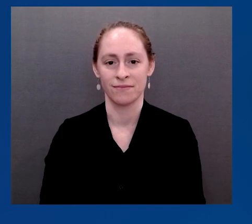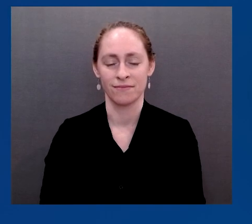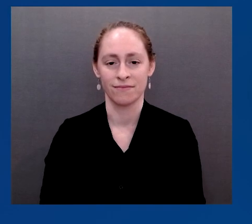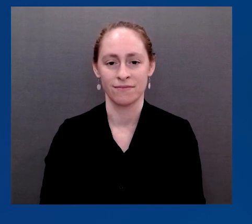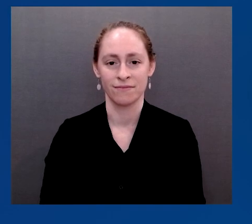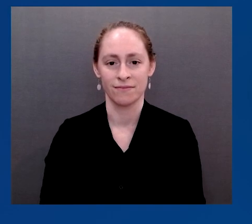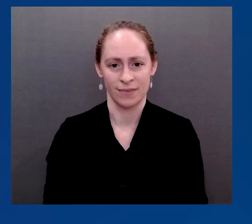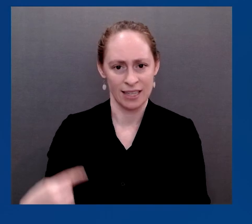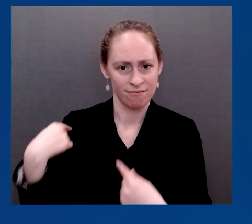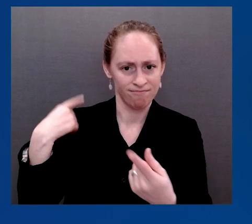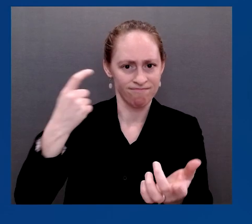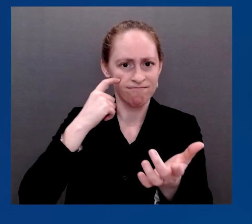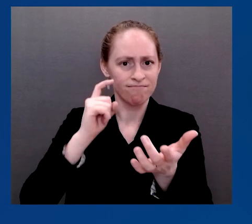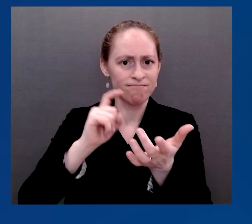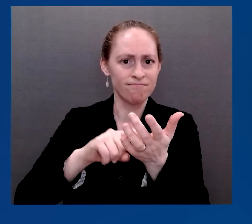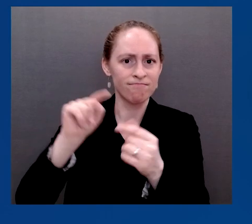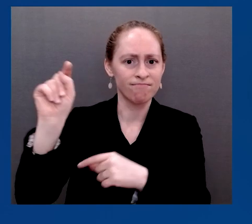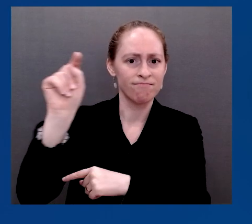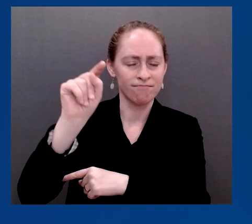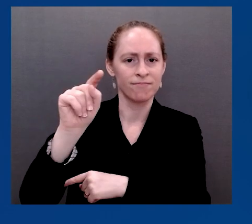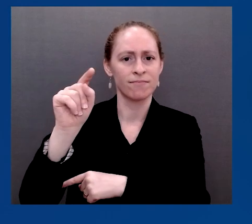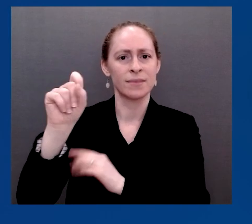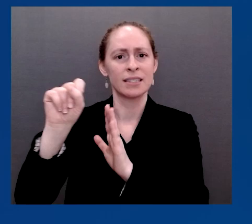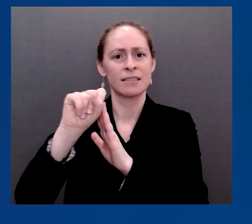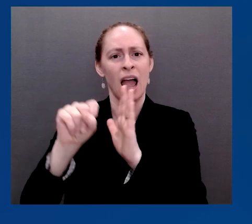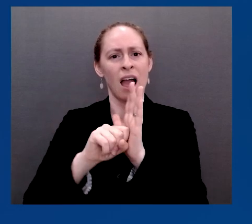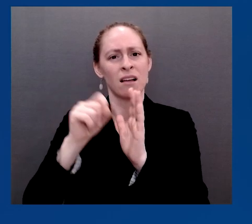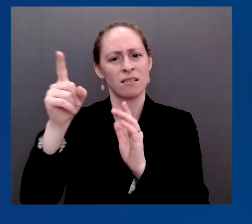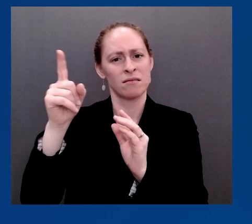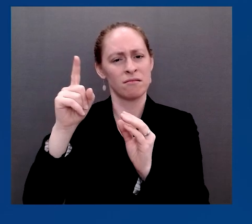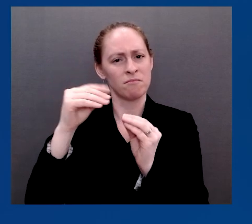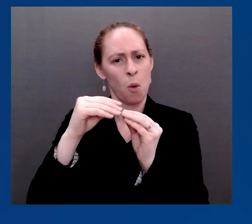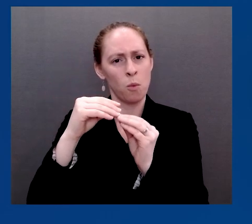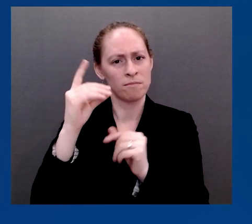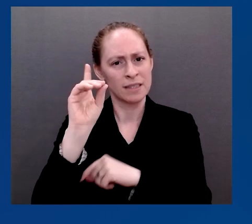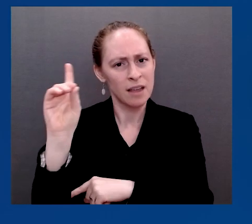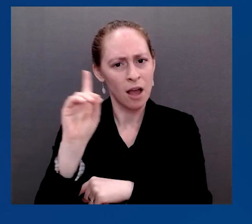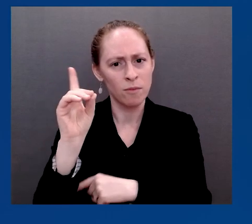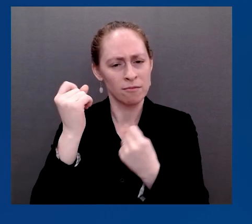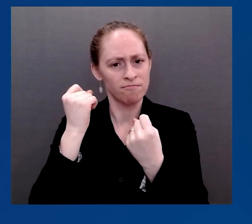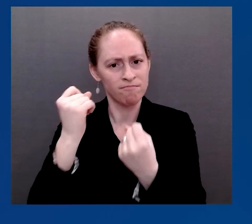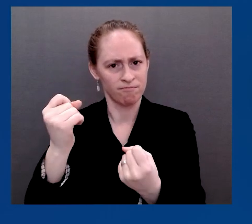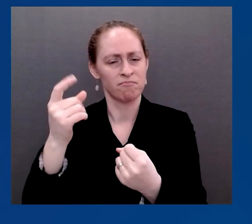removing mask mandates. New York is expected to follow today. We saw Connecticut,